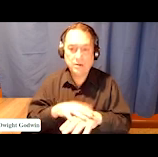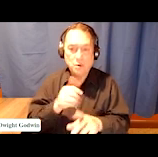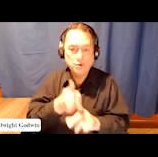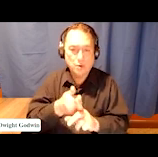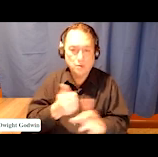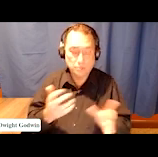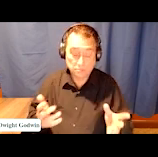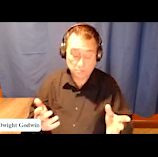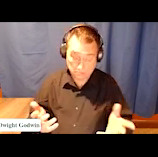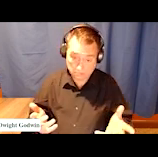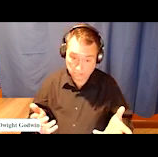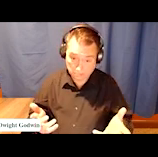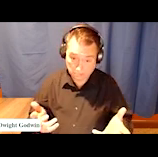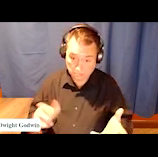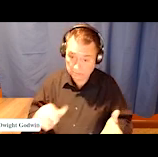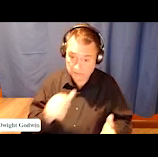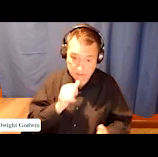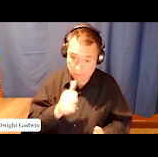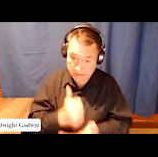and that was not helpful at all.